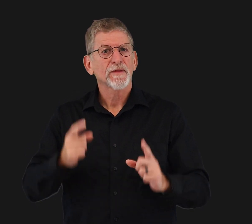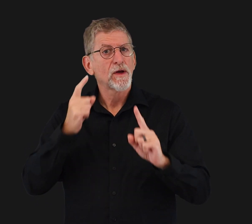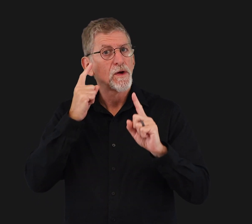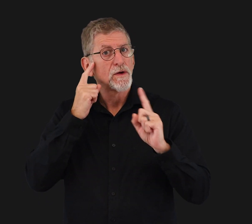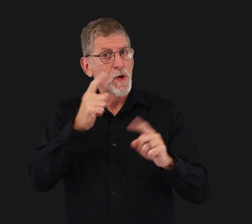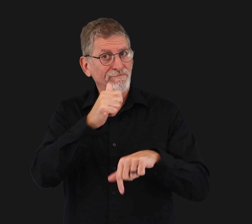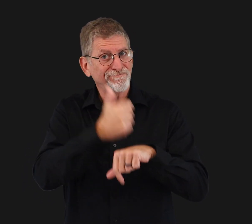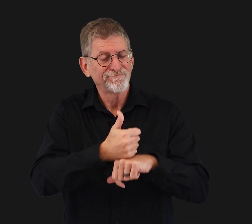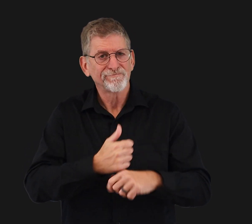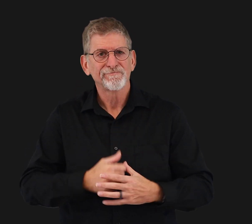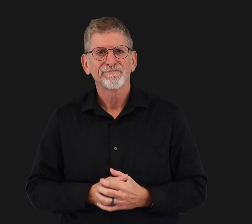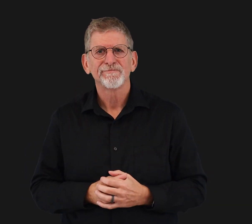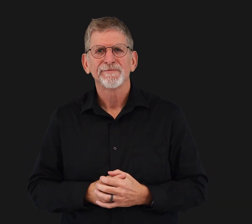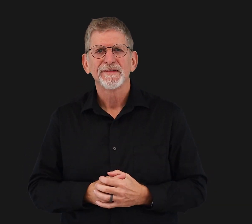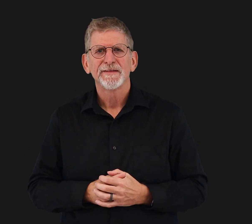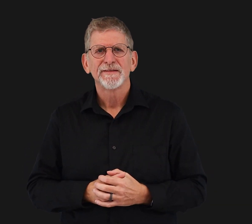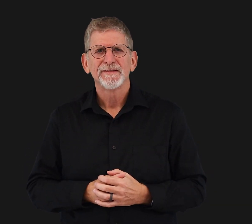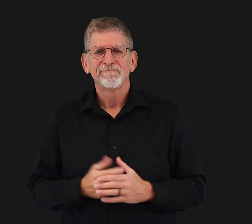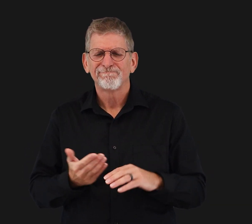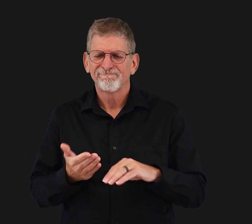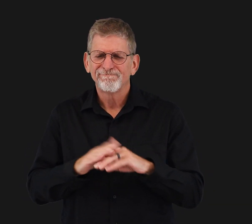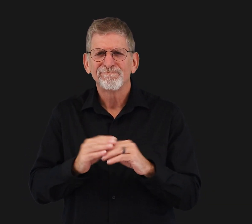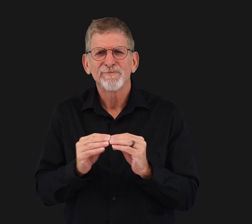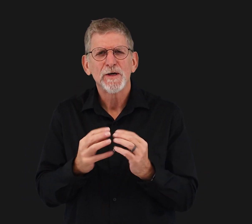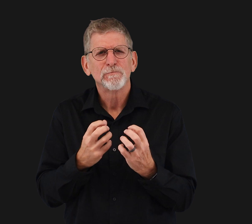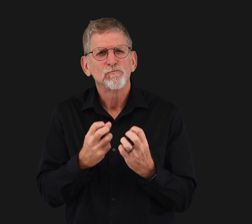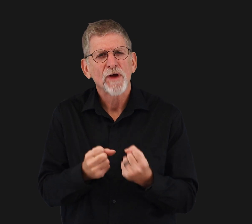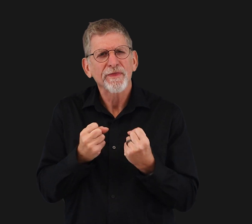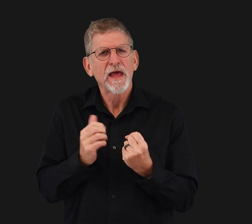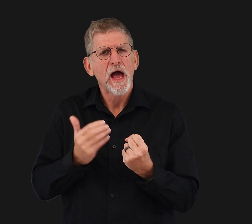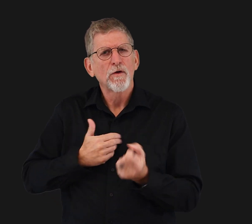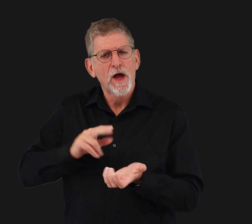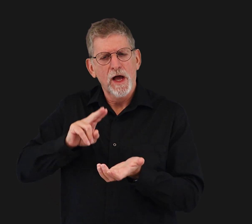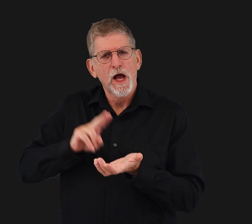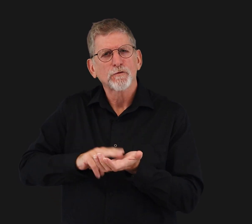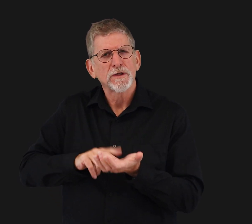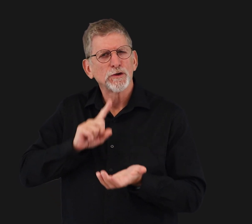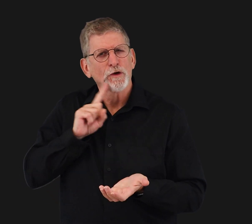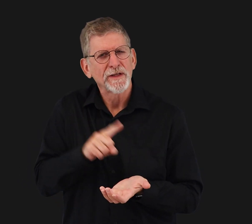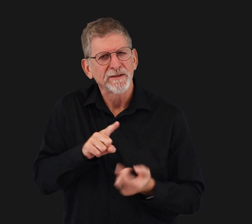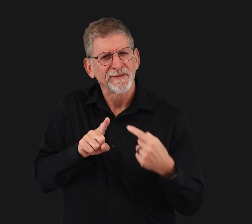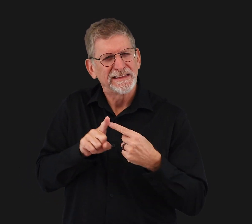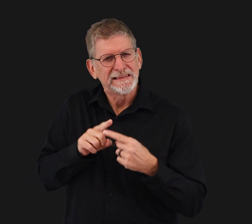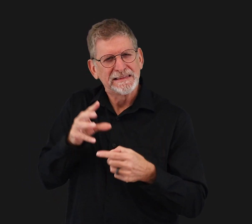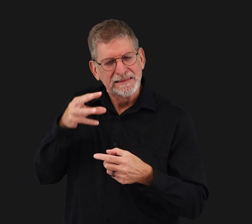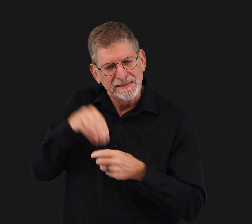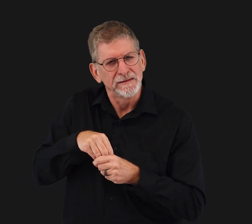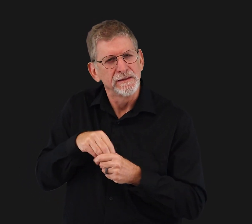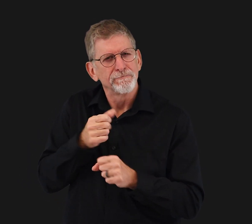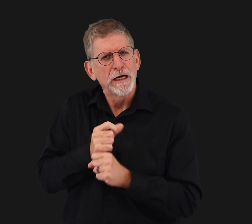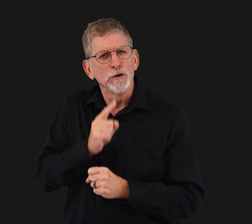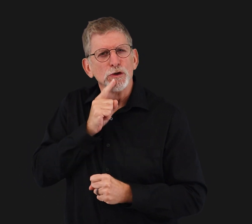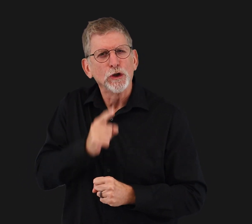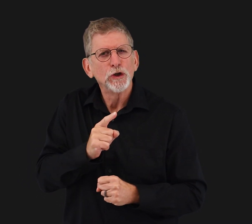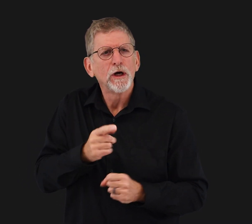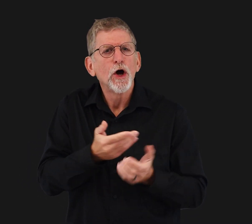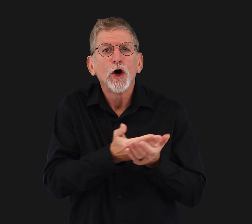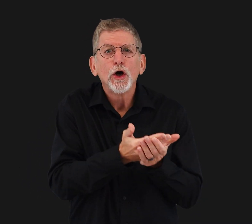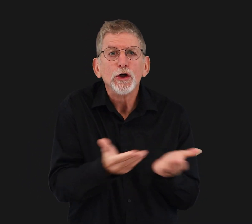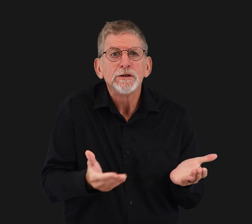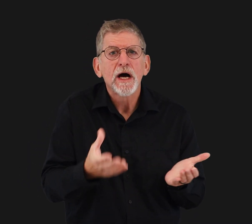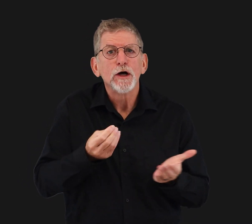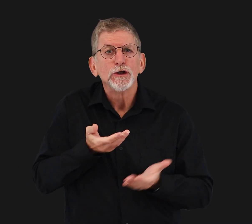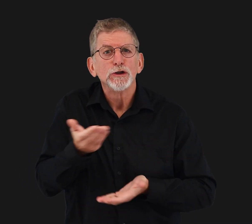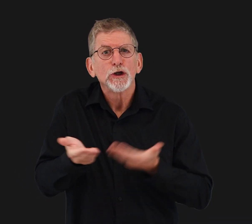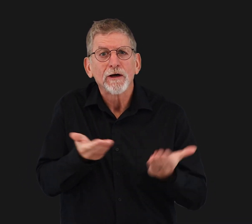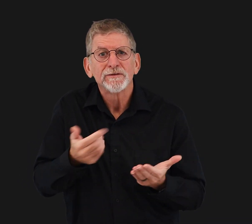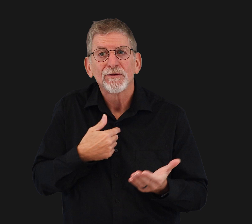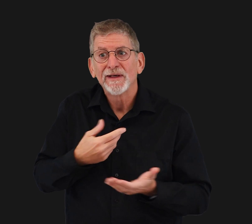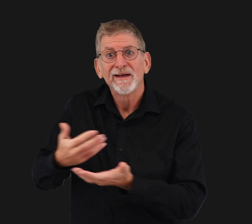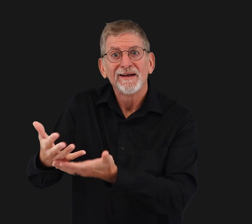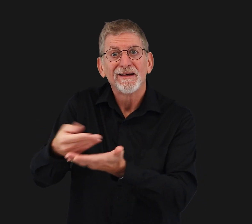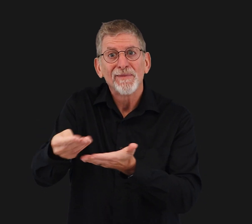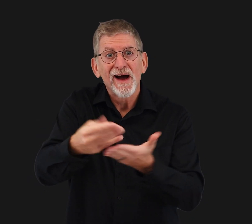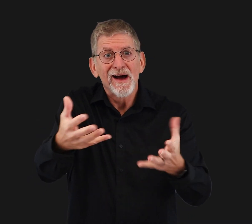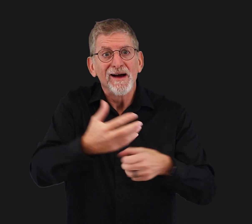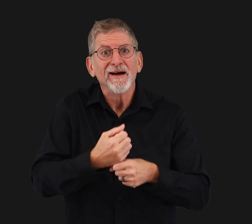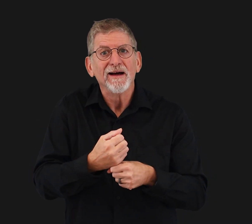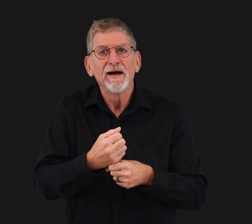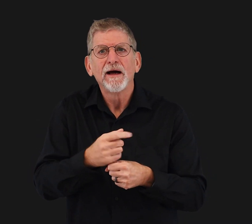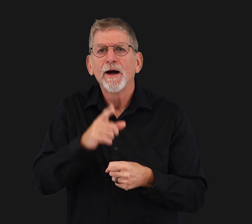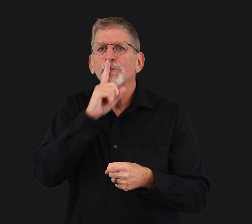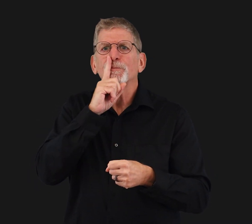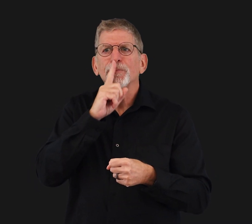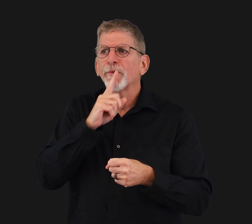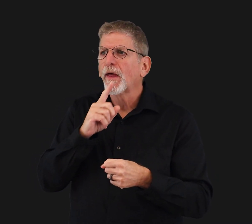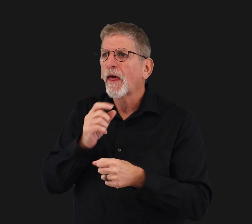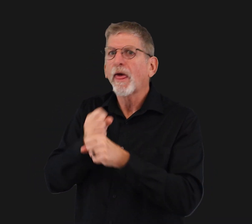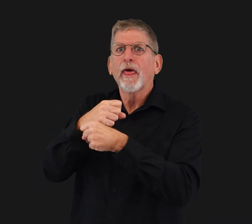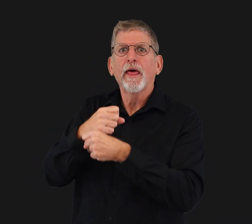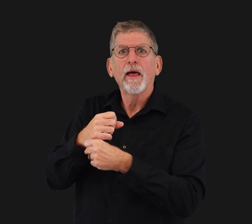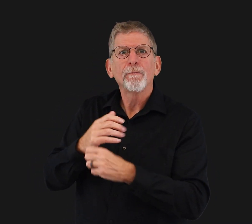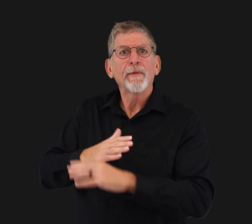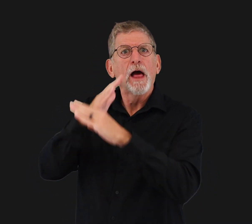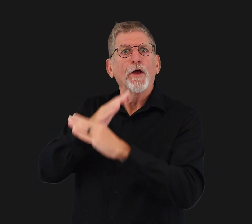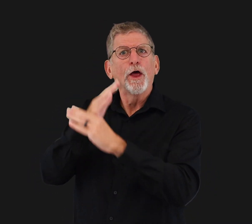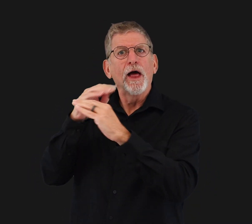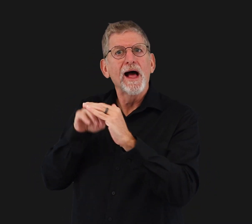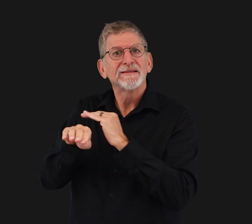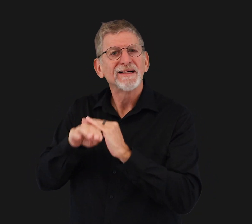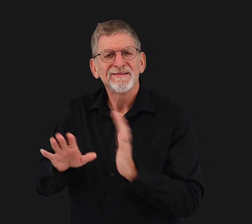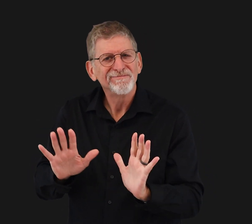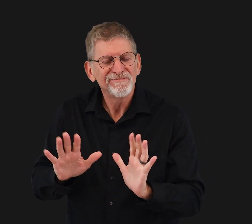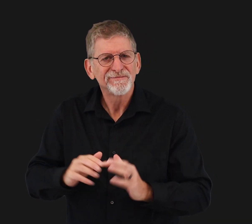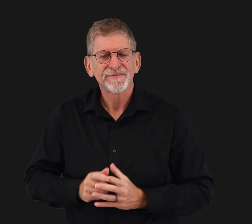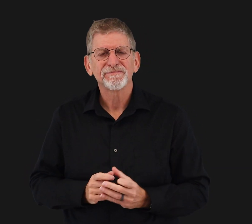Goal we set: Strengthening our contracting directive to ensure that the goods and services we obtain do not create accessibility barriers.